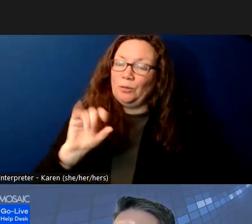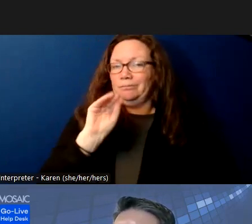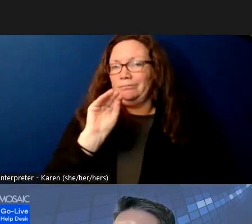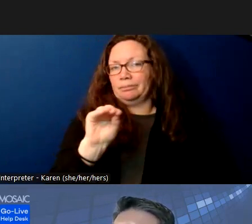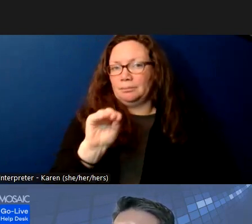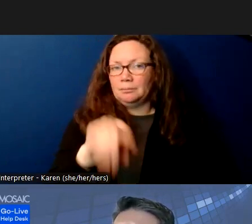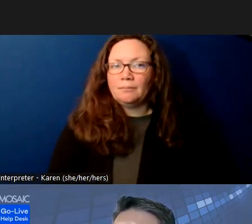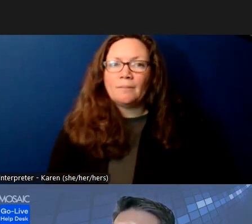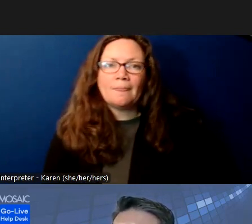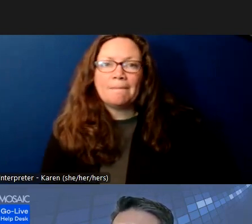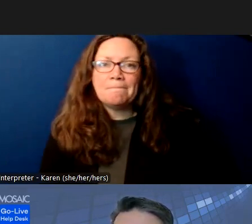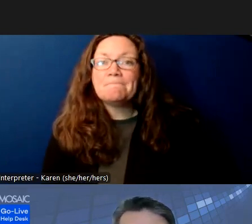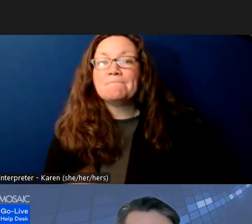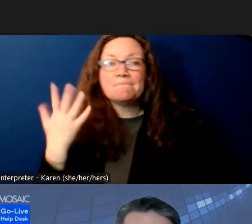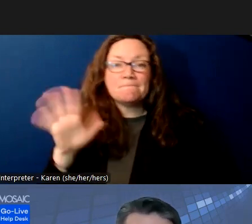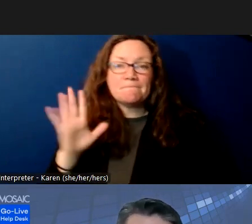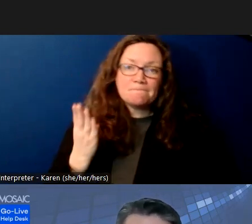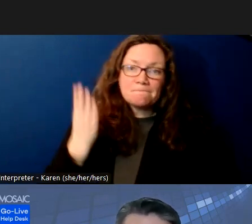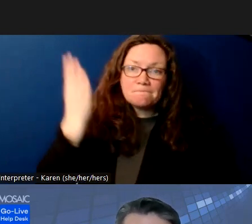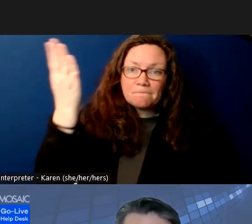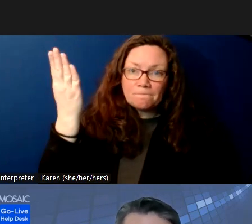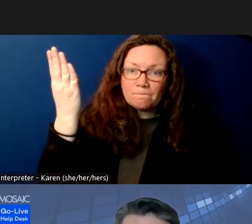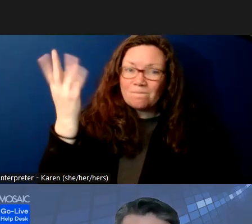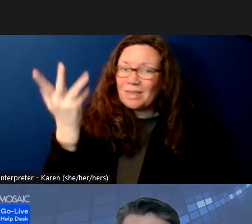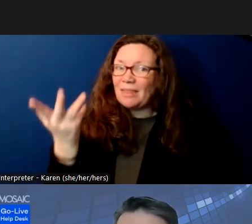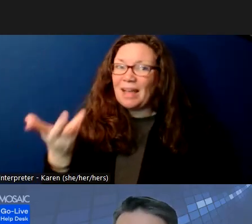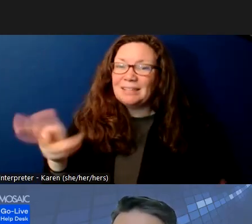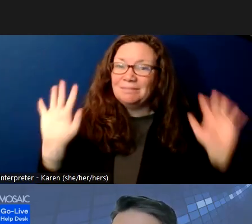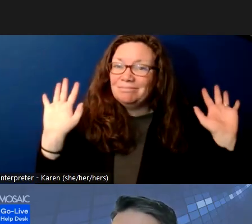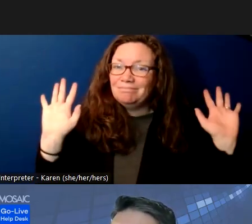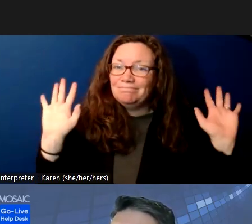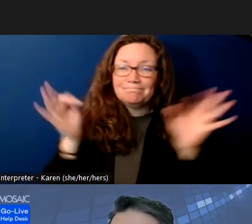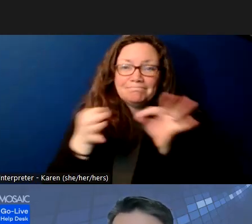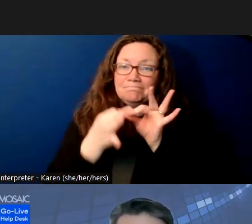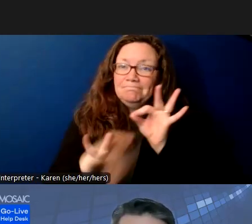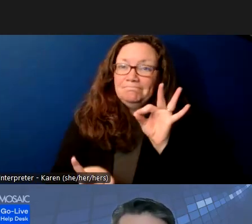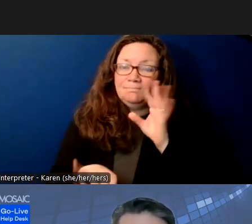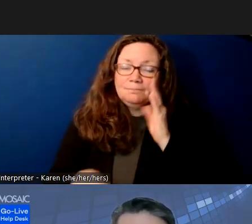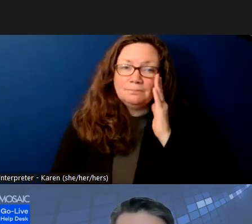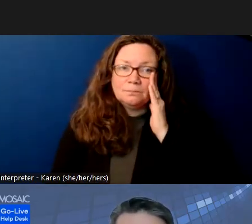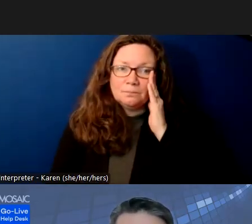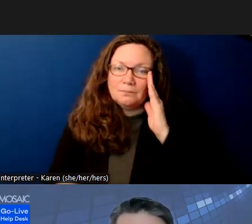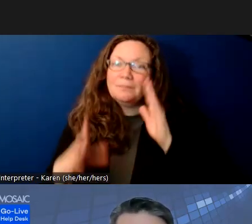But I'm going to submit it and it's as easy as that. It goes into the ServiceNow platform and I can,